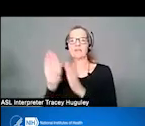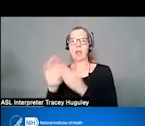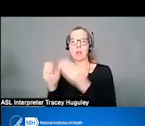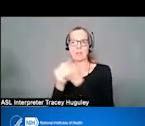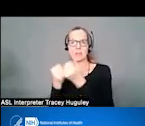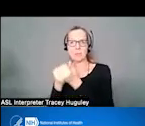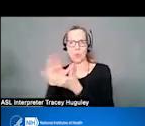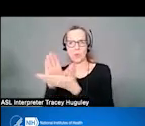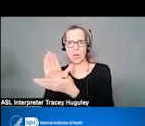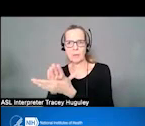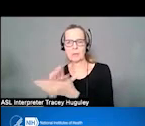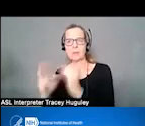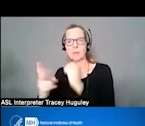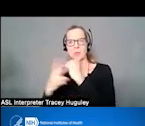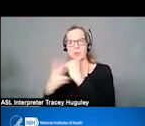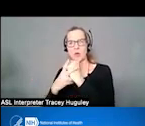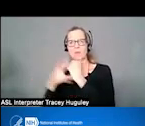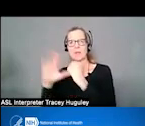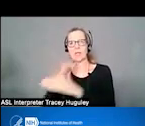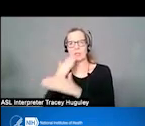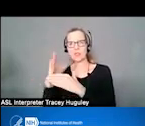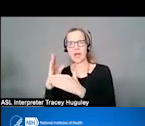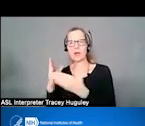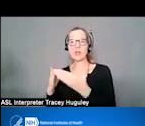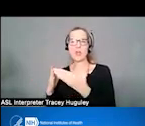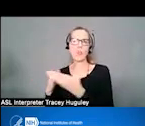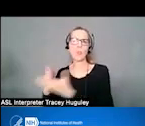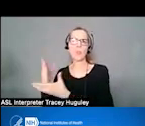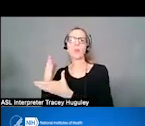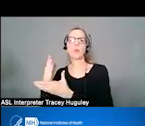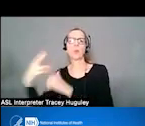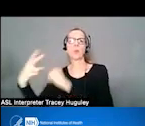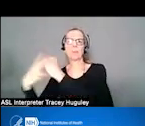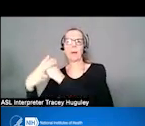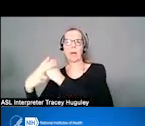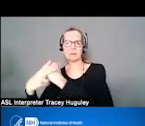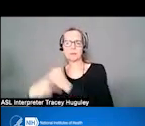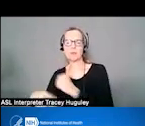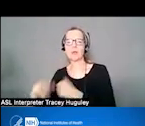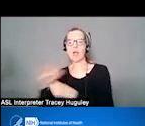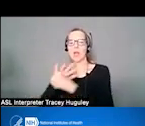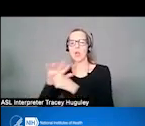preserving and sharing data through repositories as well as local data management considerations,